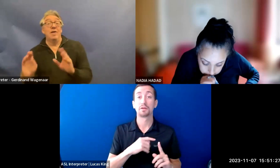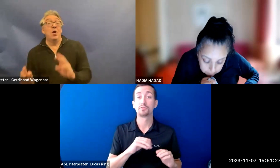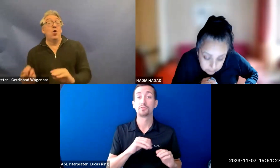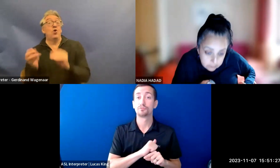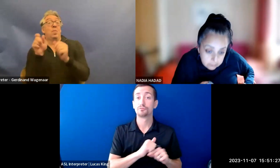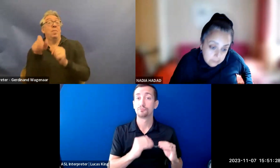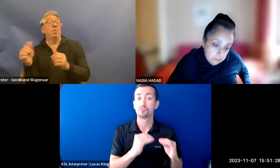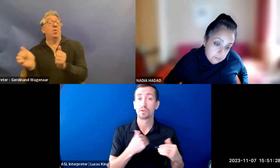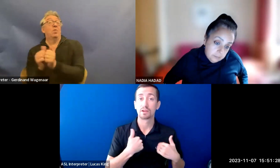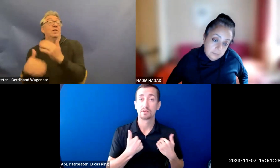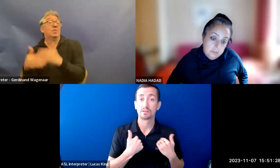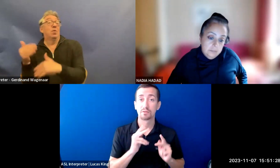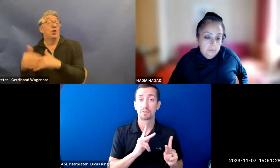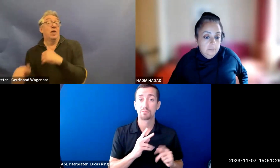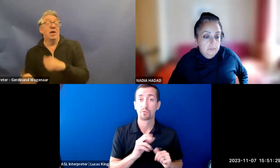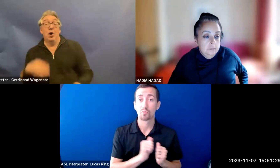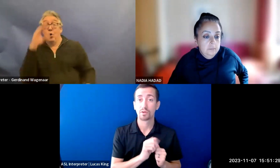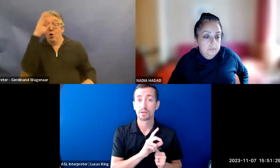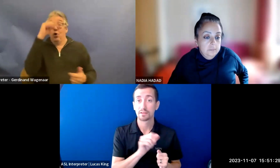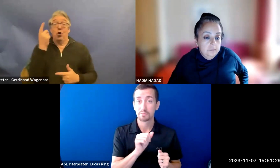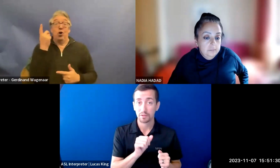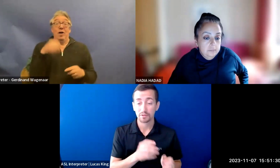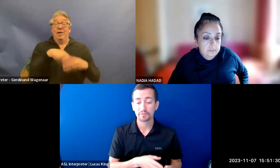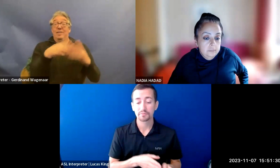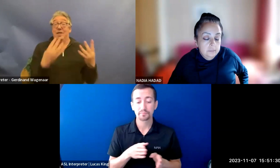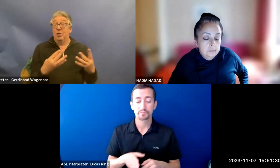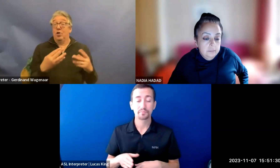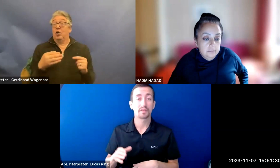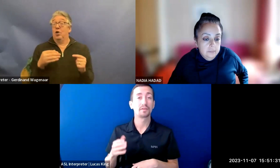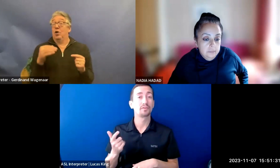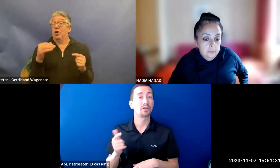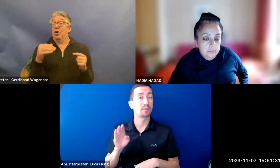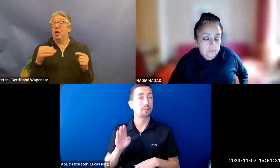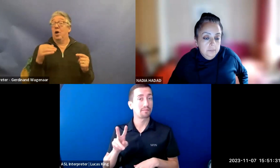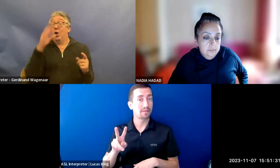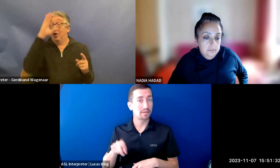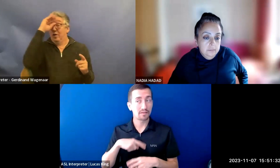Gender and gender-based violence, skills for development,